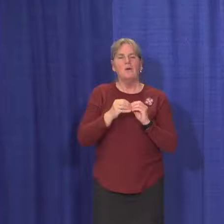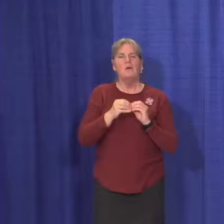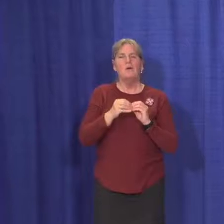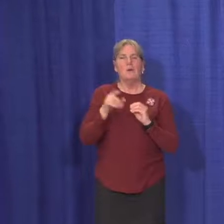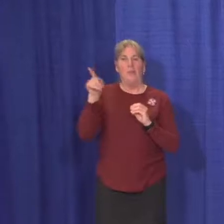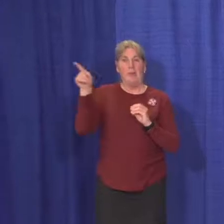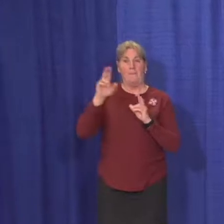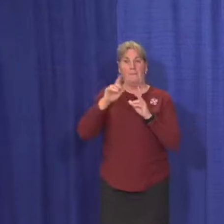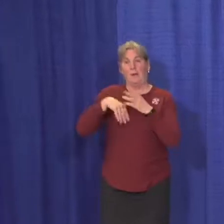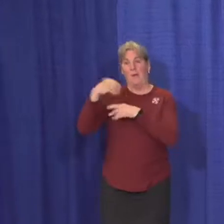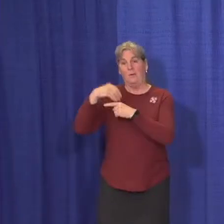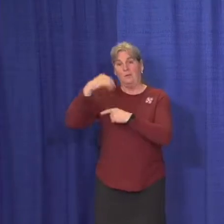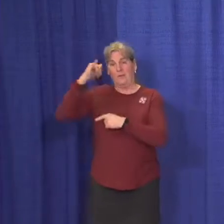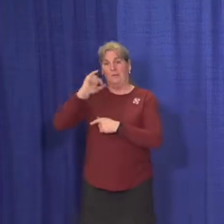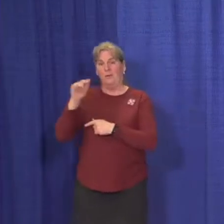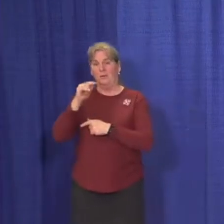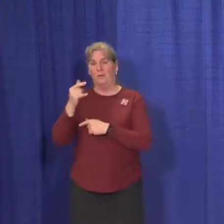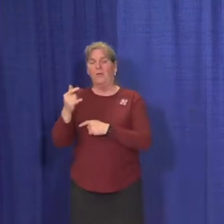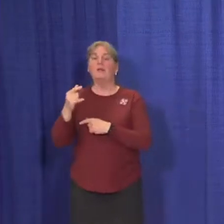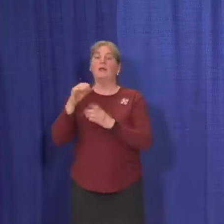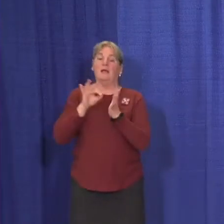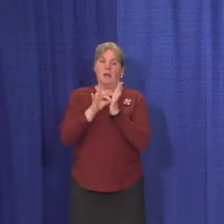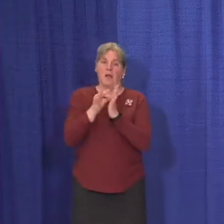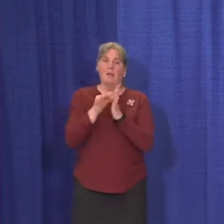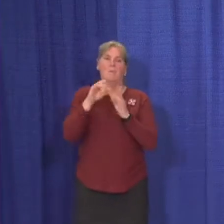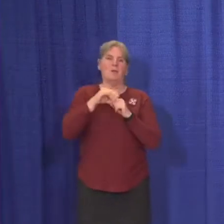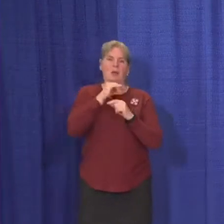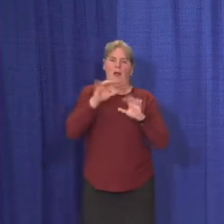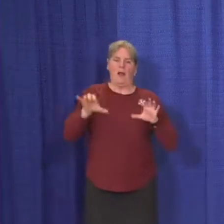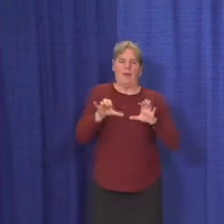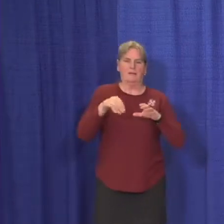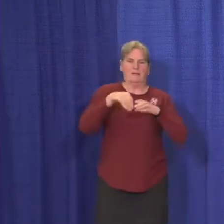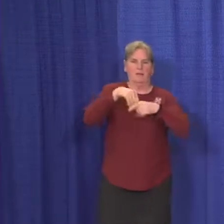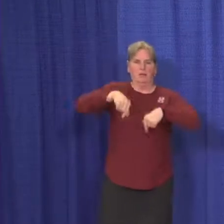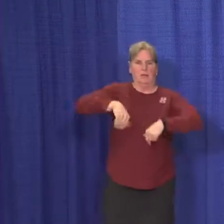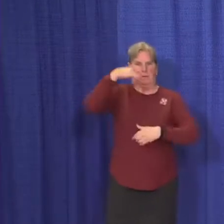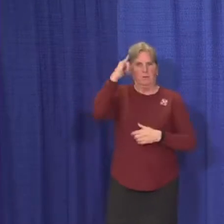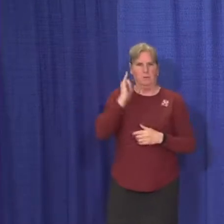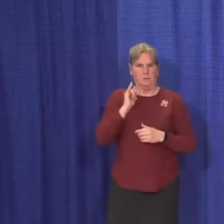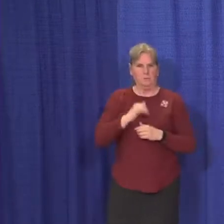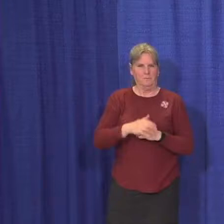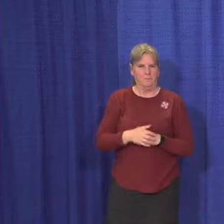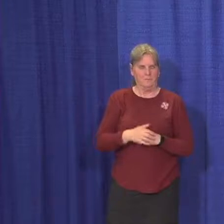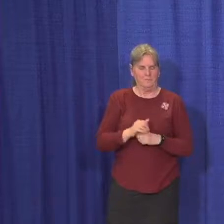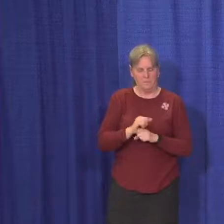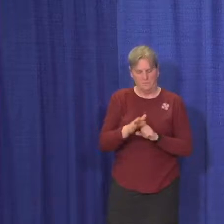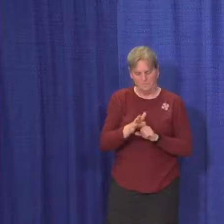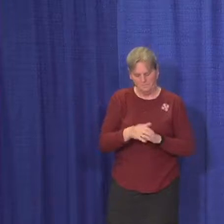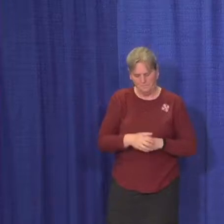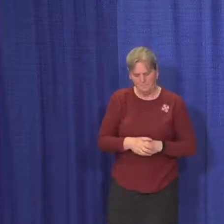numbers but is not considered an active case in the Yukon.